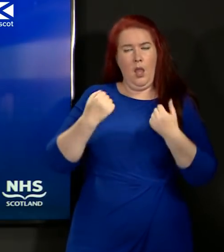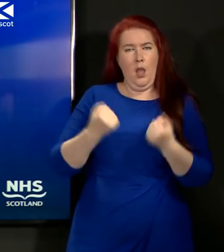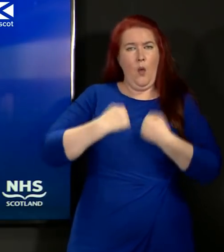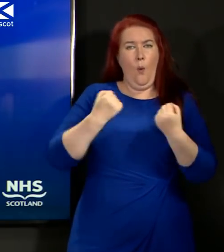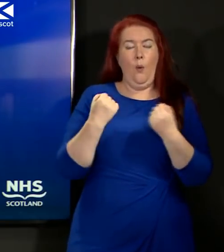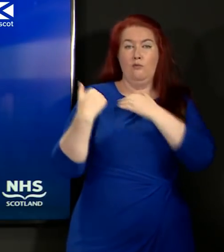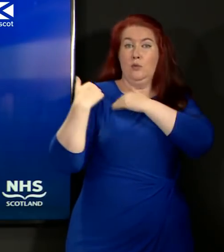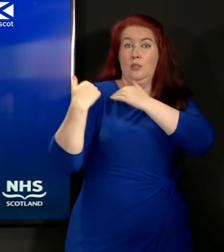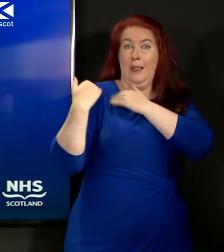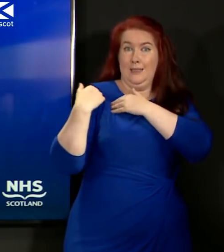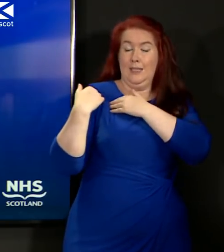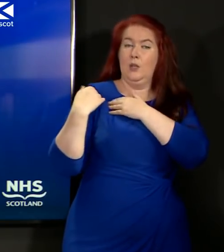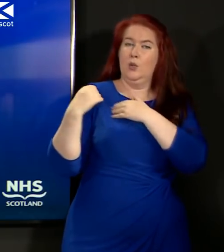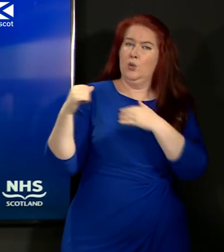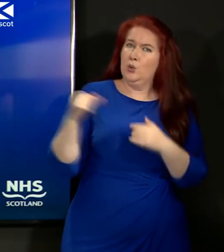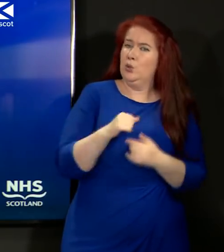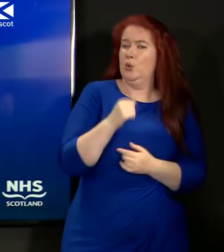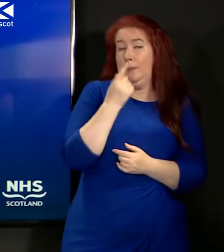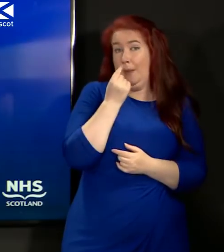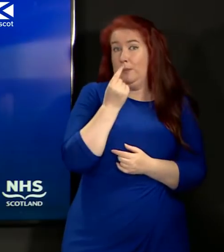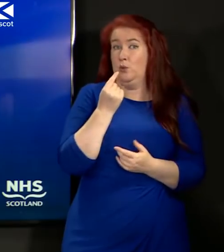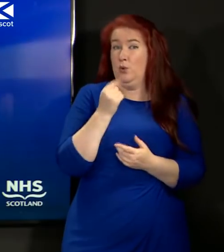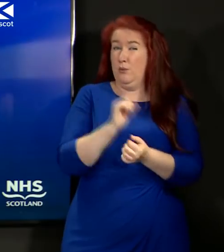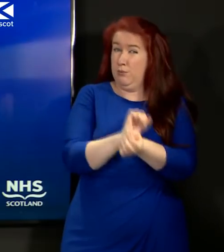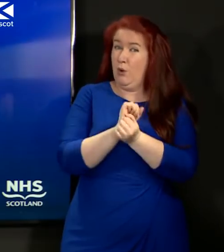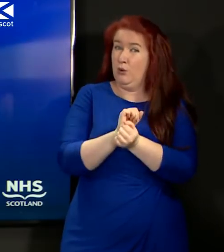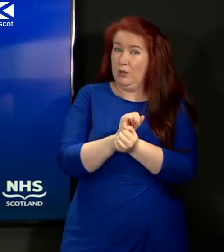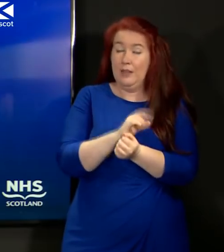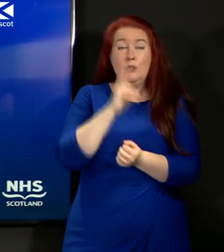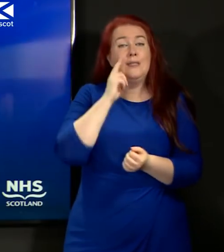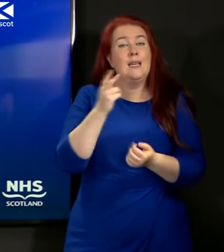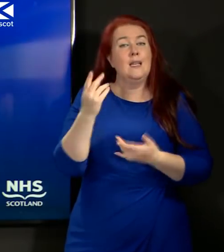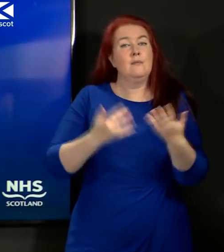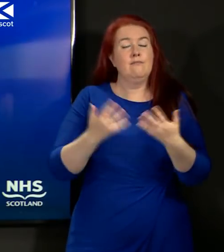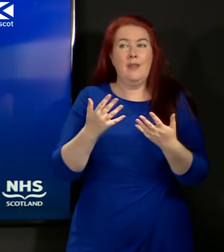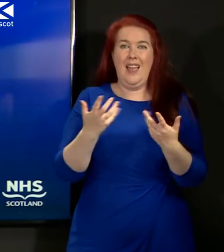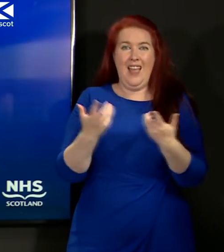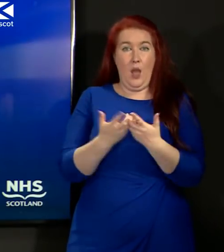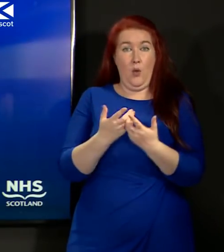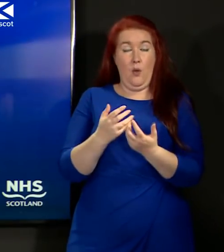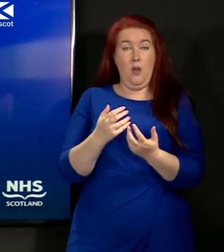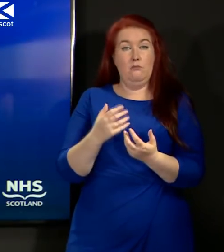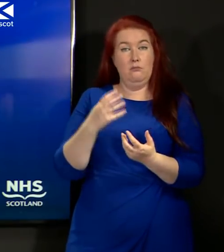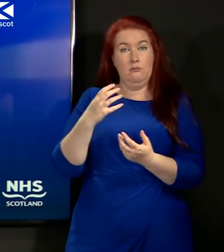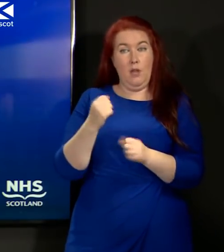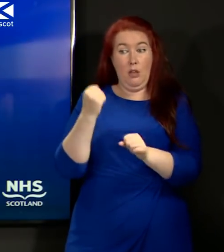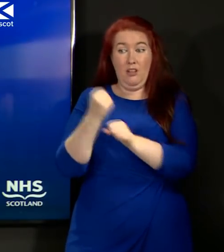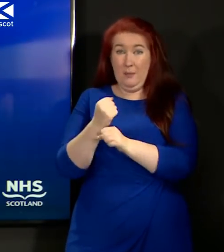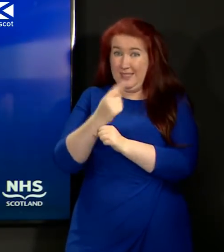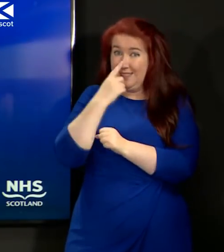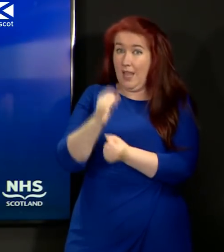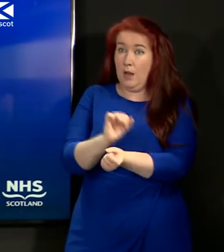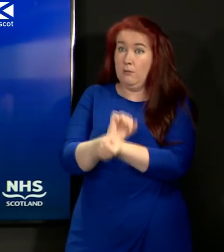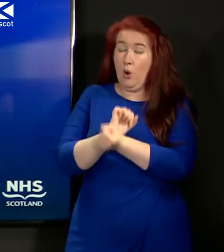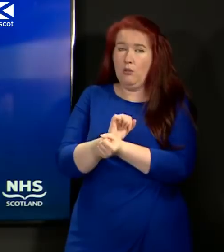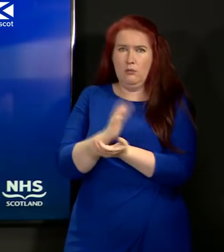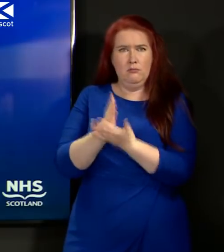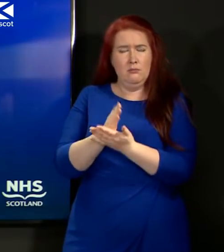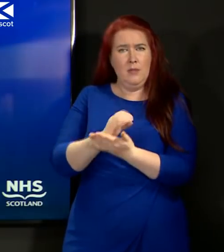Certainly being able to borrow. If you look at the rates that Governments are allowed to borrow, they're very, very low at this time, this would be an appropriate time to